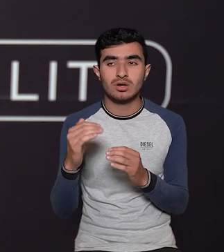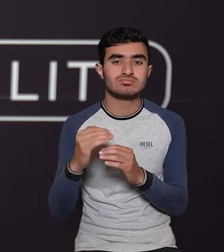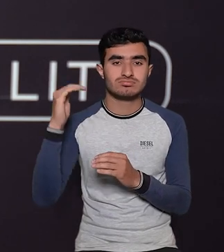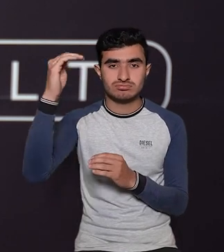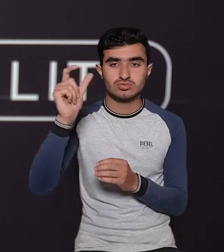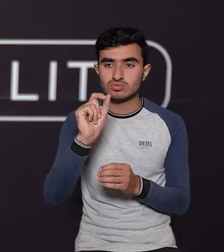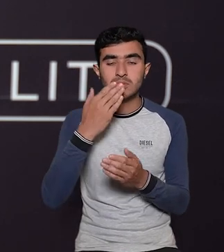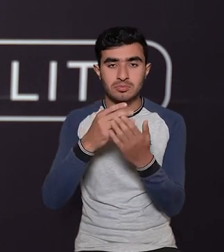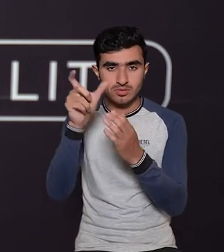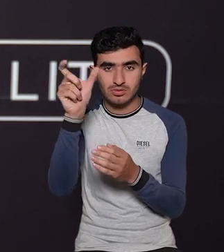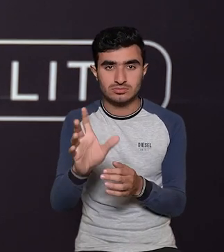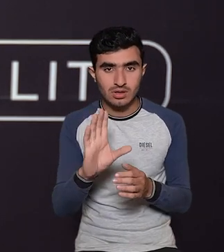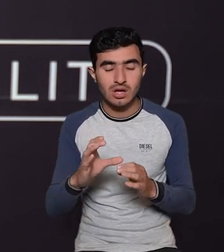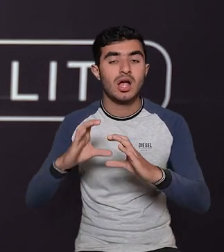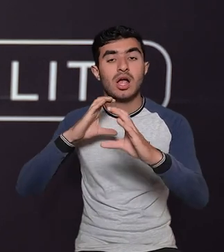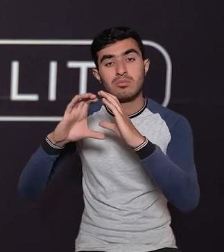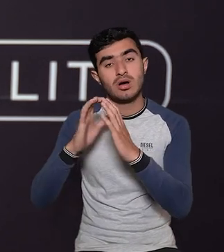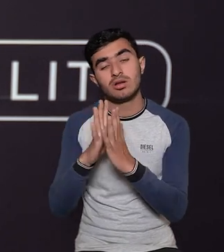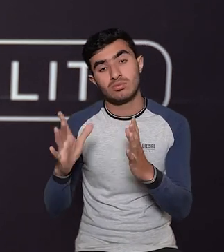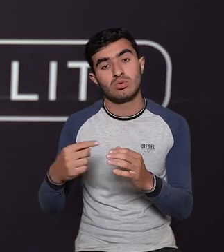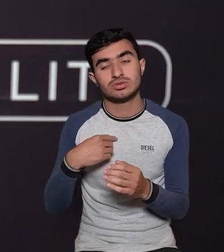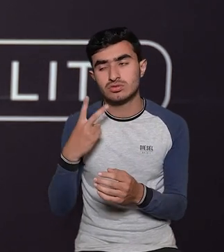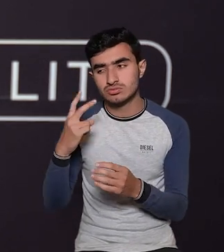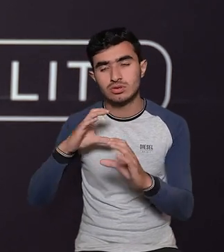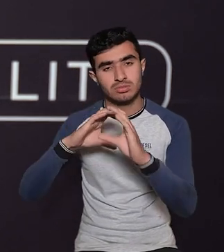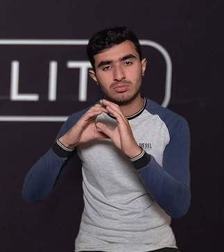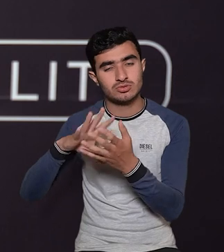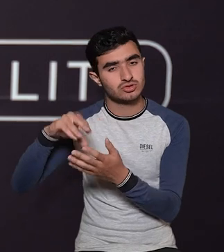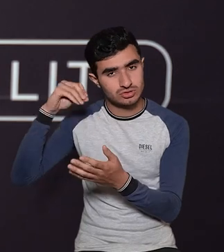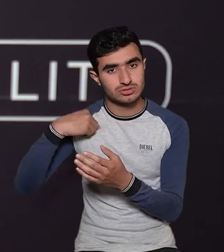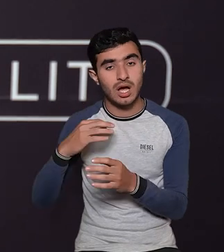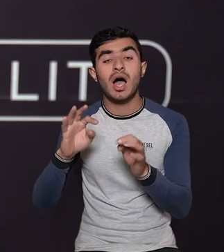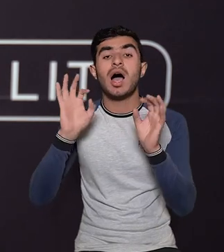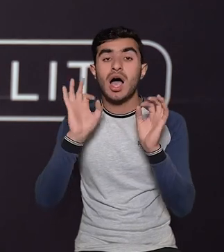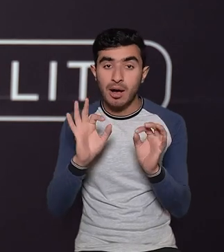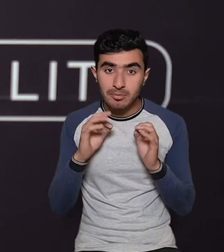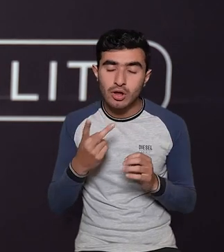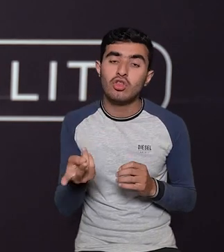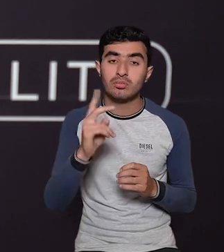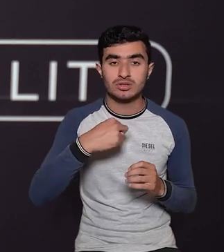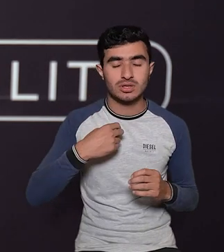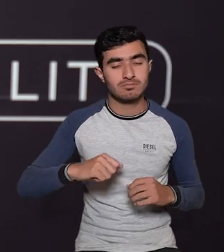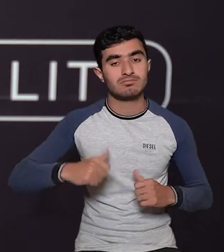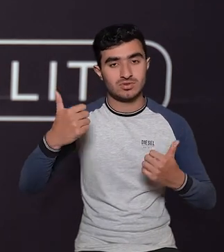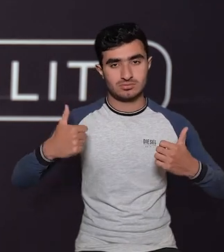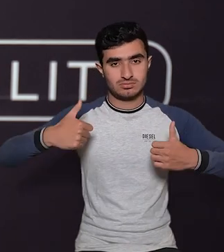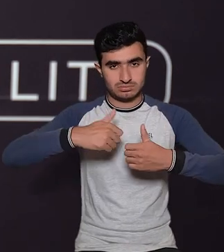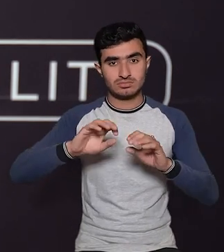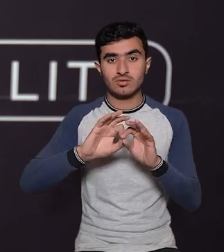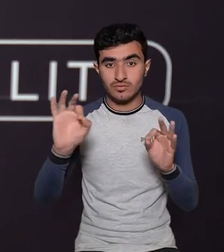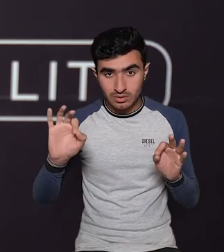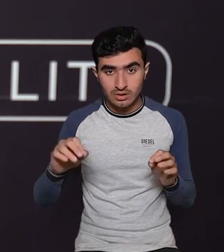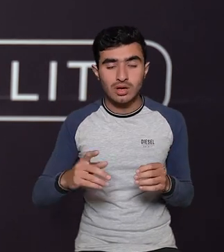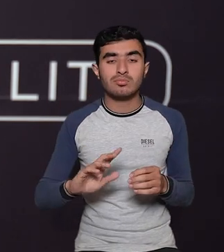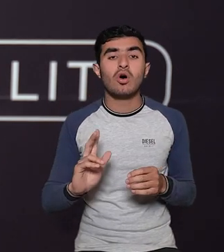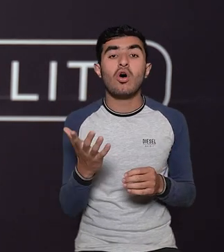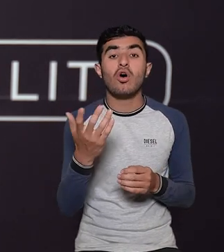achieved the full college blazzer. I used to talk to them. I used to learn from them. In the same manner, when I got my blazer people also, my juniors used to call me and they